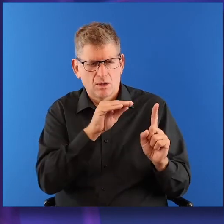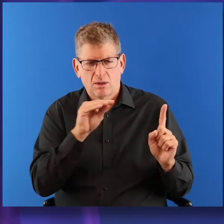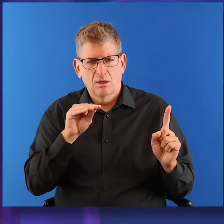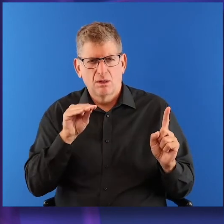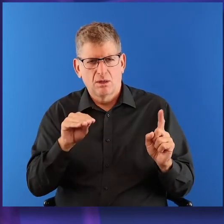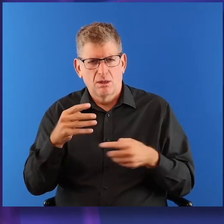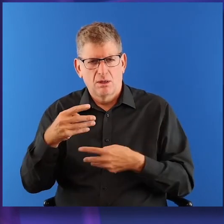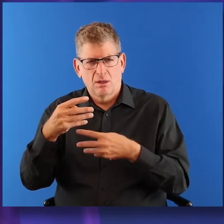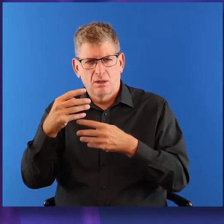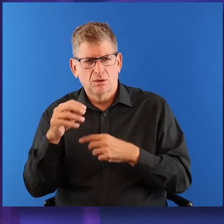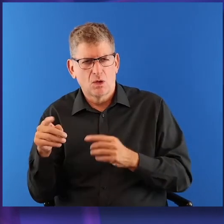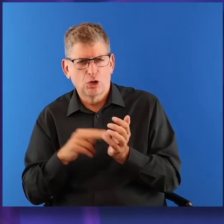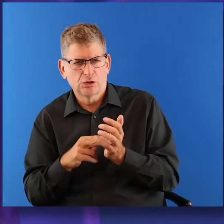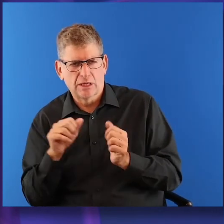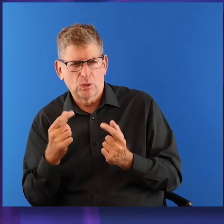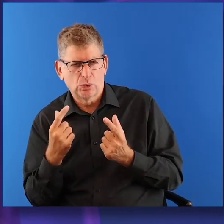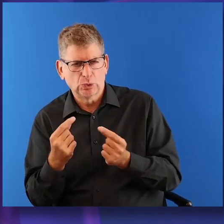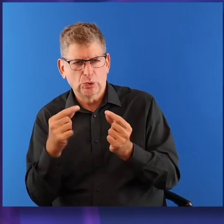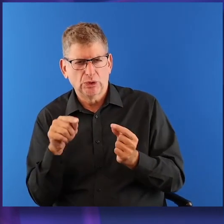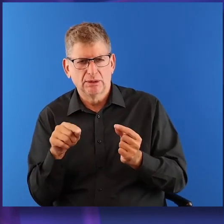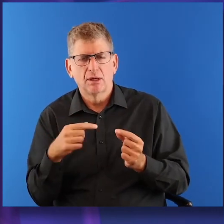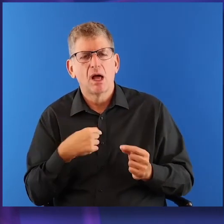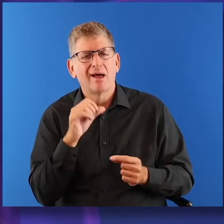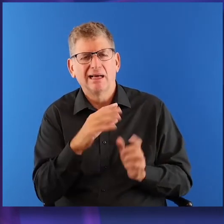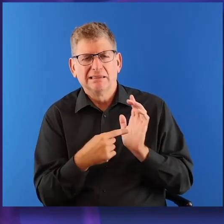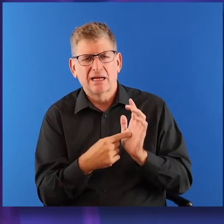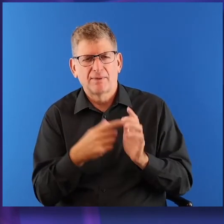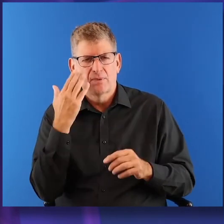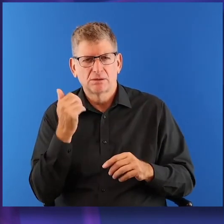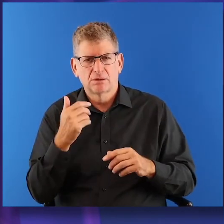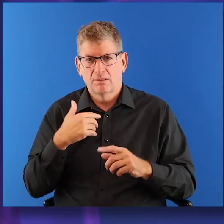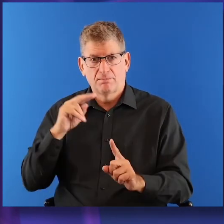I bring that up as an example because,